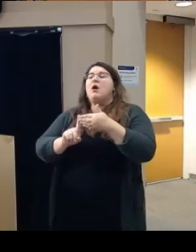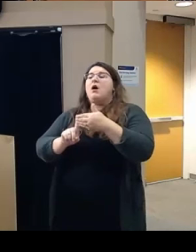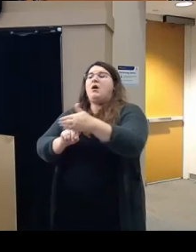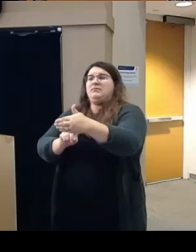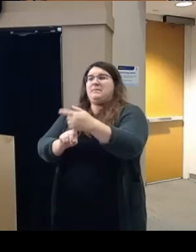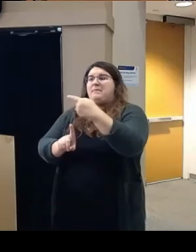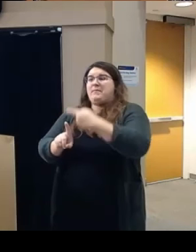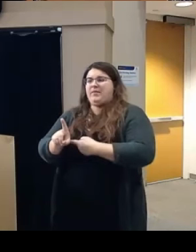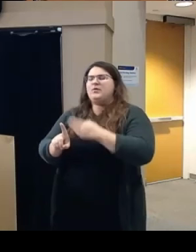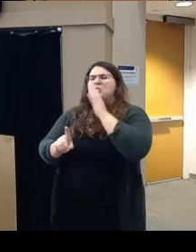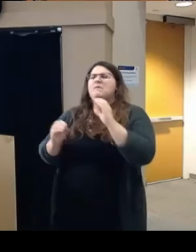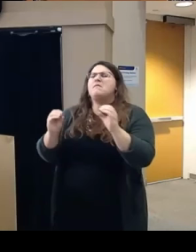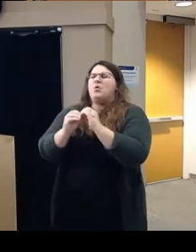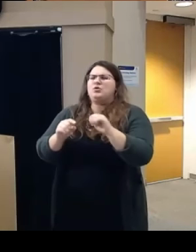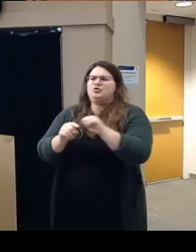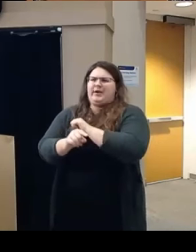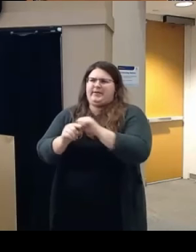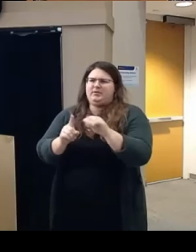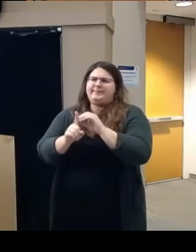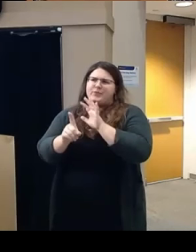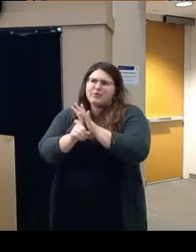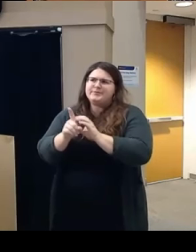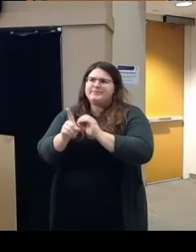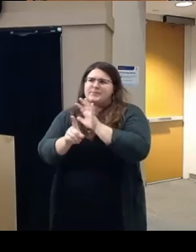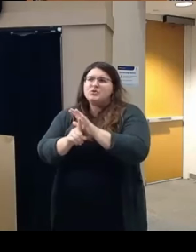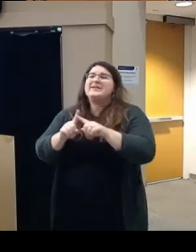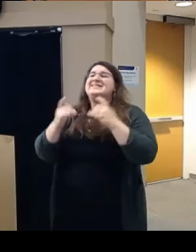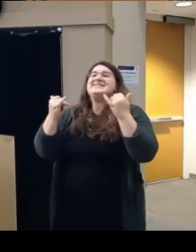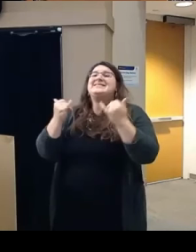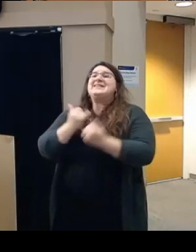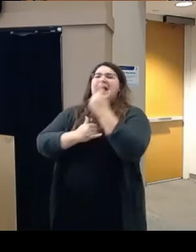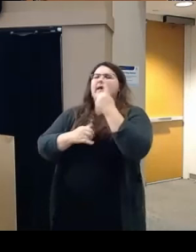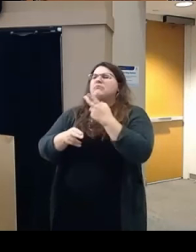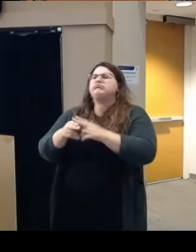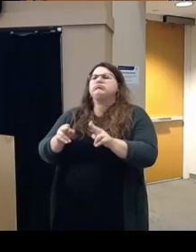the module but this is really just a snapshot to give people a sense of what's to come again